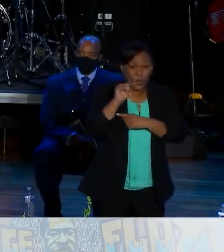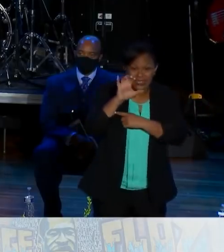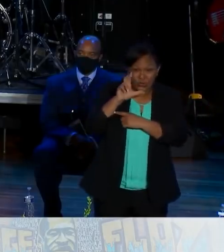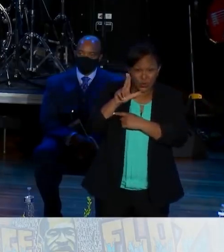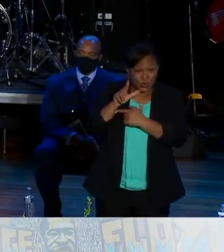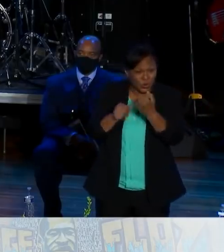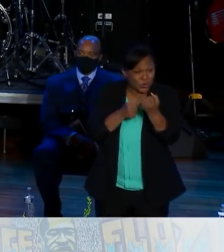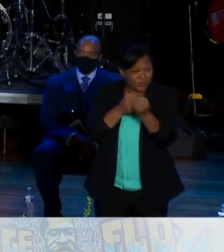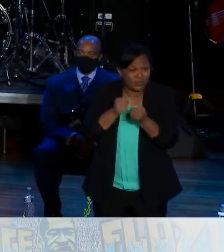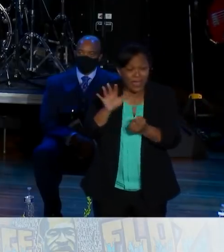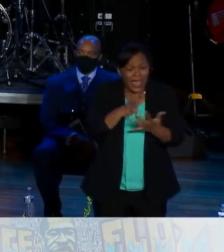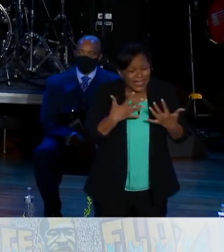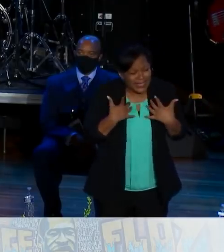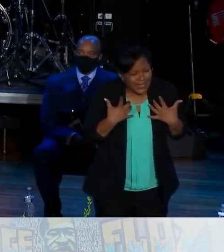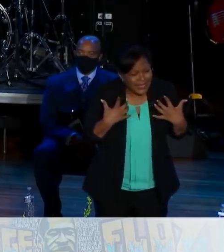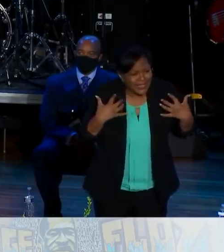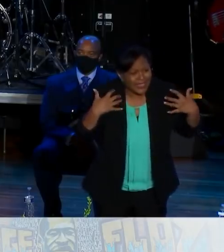TABLE OF HEALING IN MINNEAPOLIS